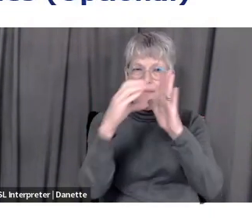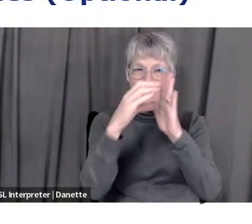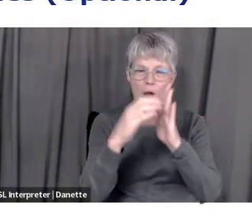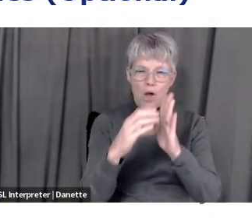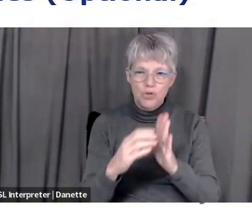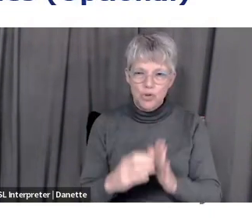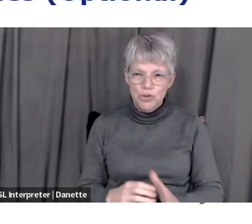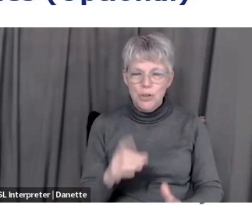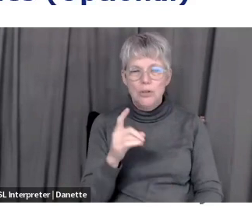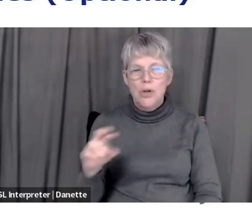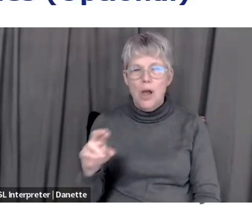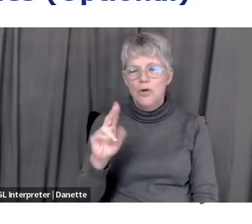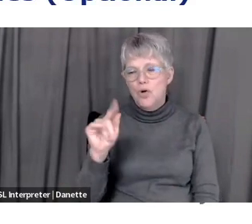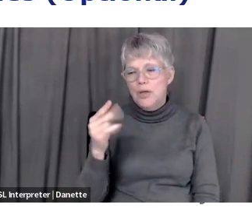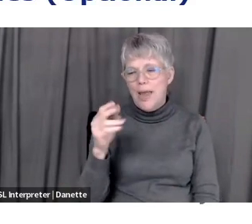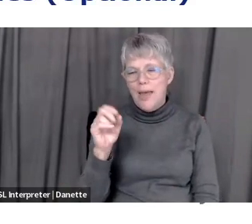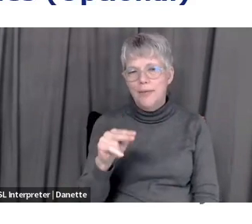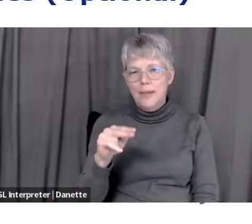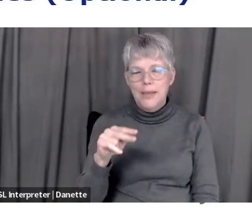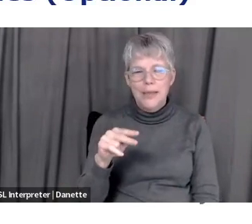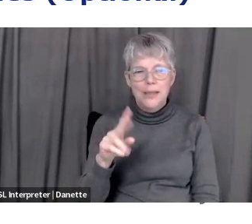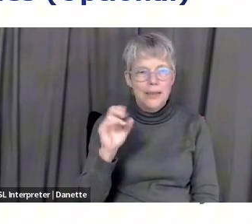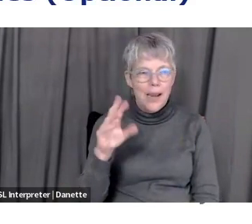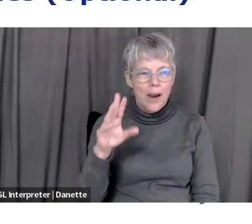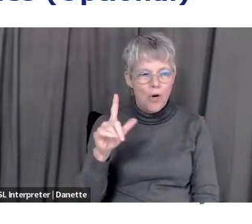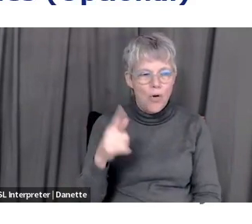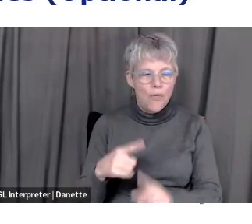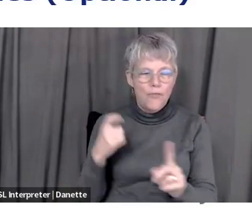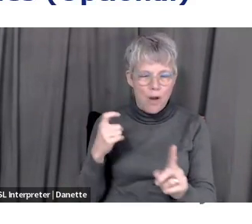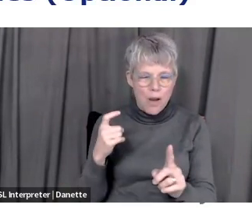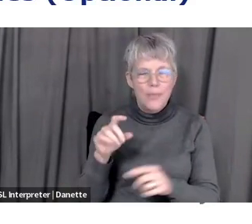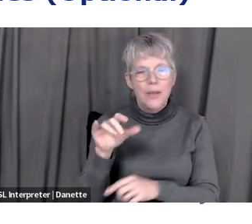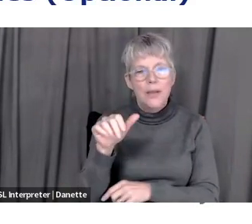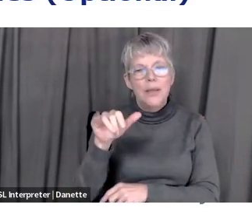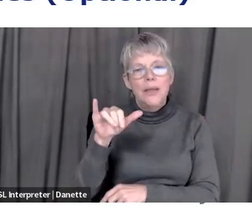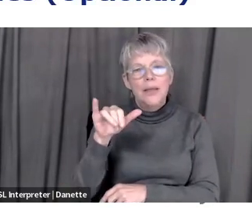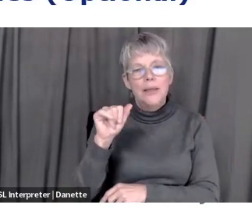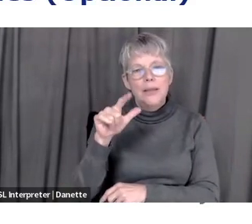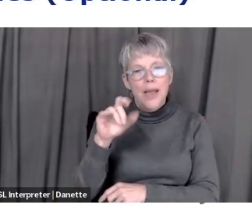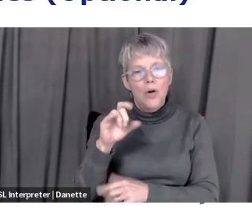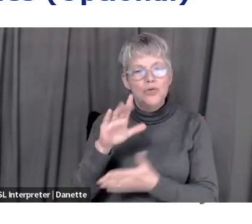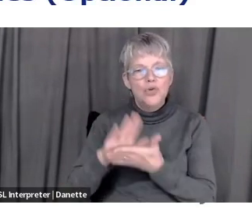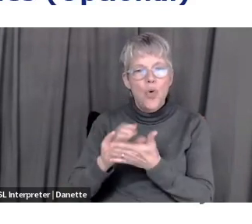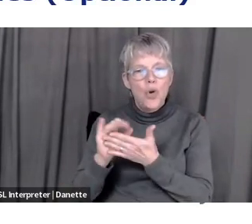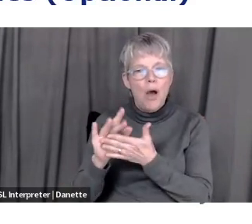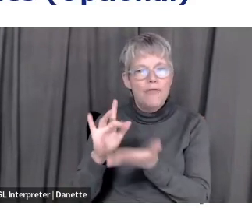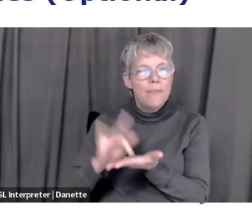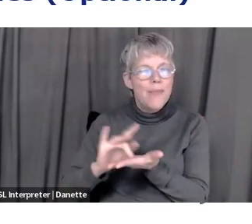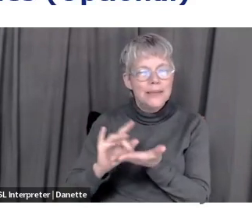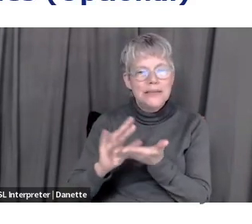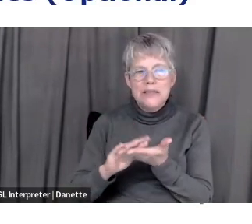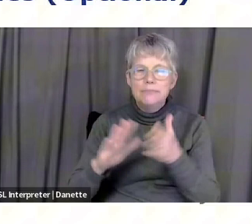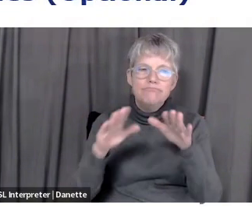They were developed by doctor Kathleen Carroll from Yale School of Medicine. These can be accessed in the app at any time.